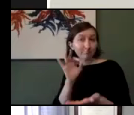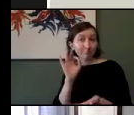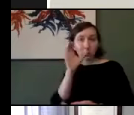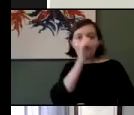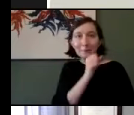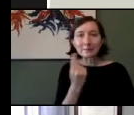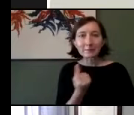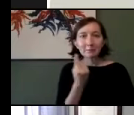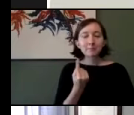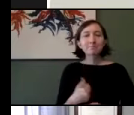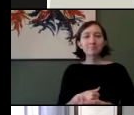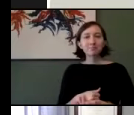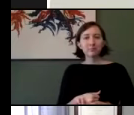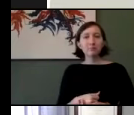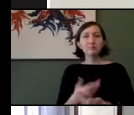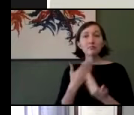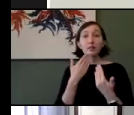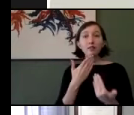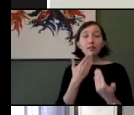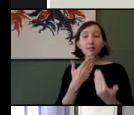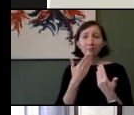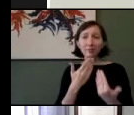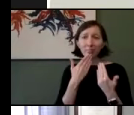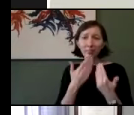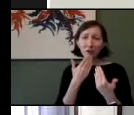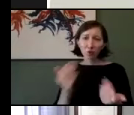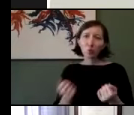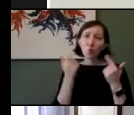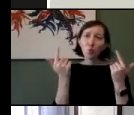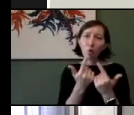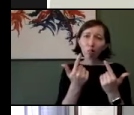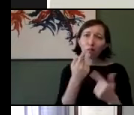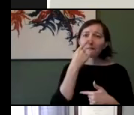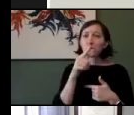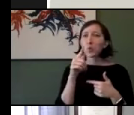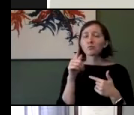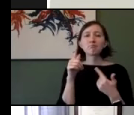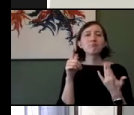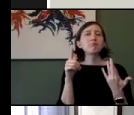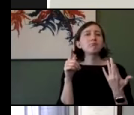Carolyn Philips: Thank you. Thank you all for this positive feedback.